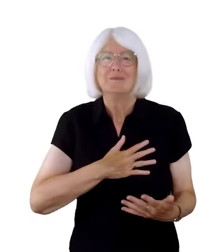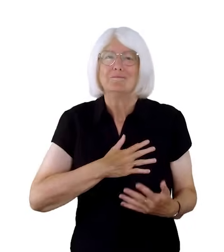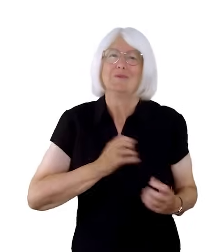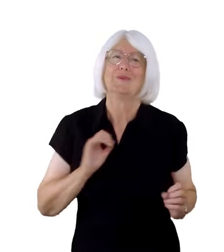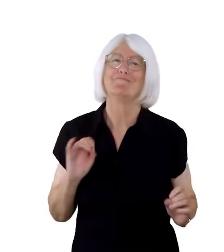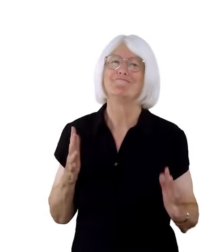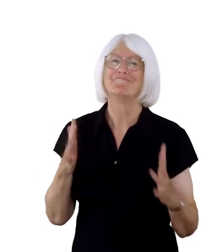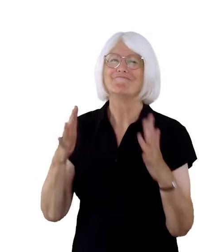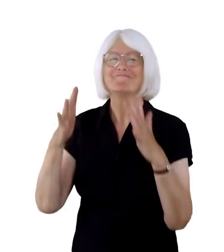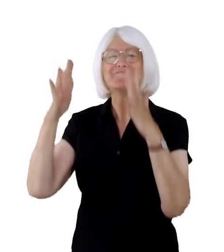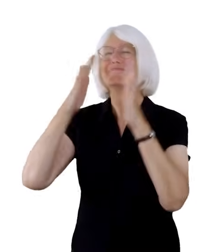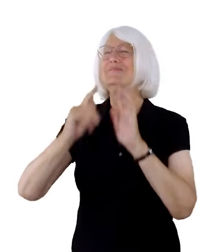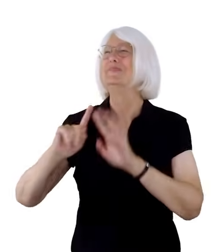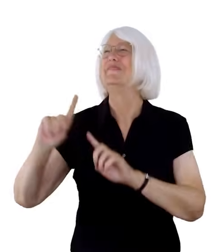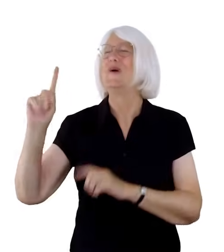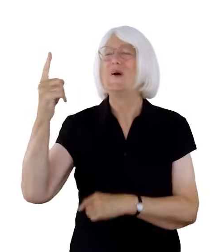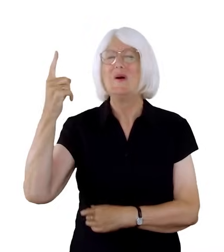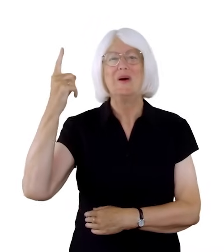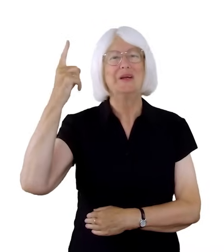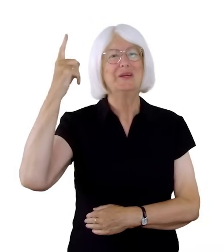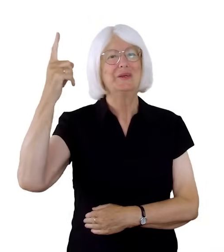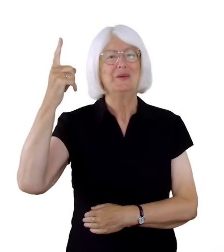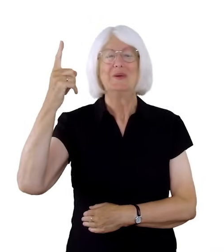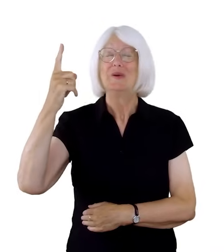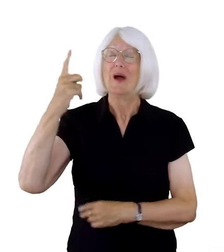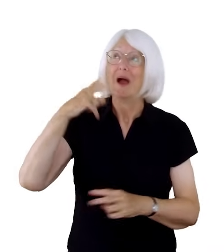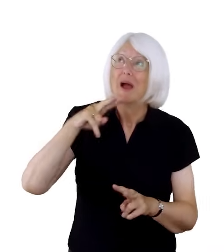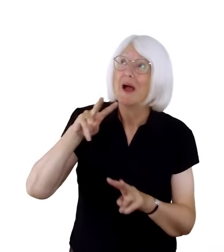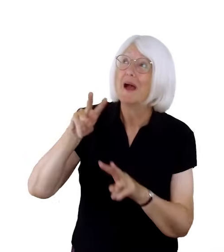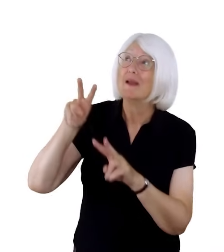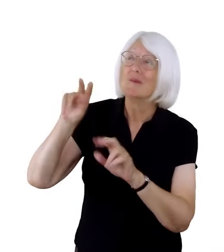We lift our hearts before you